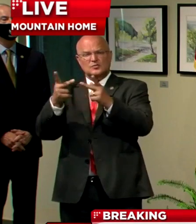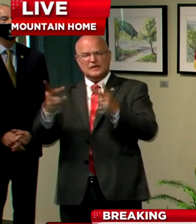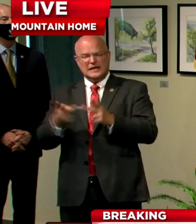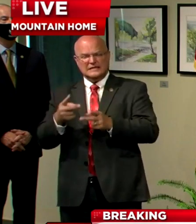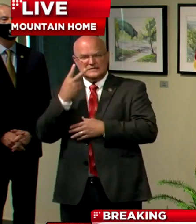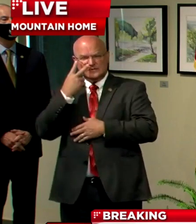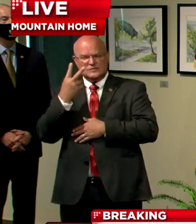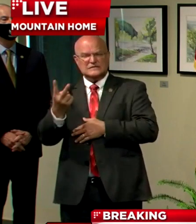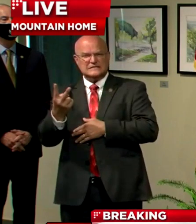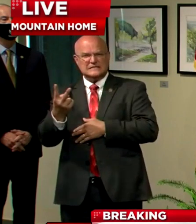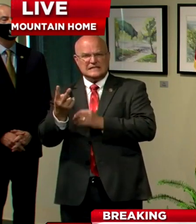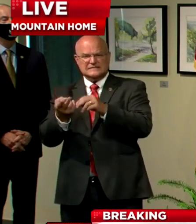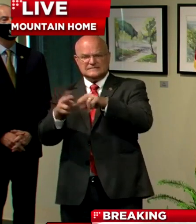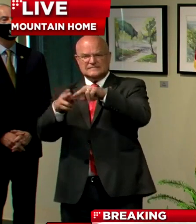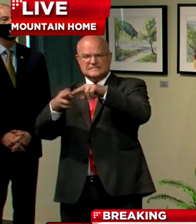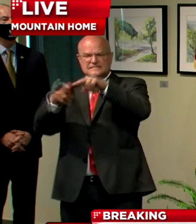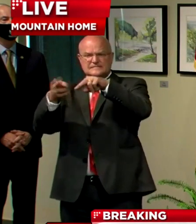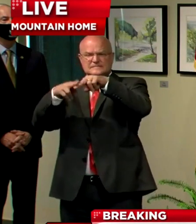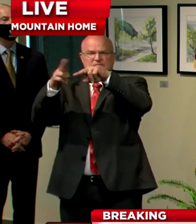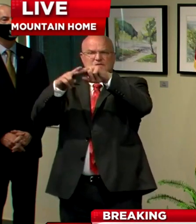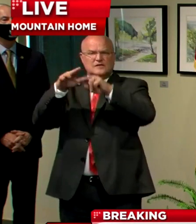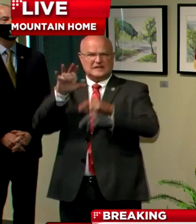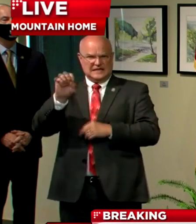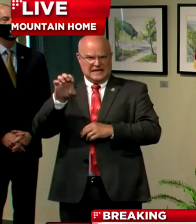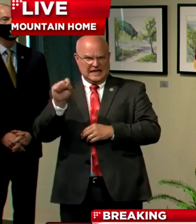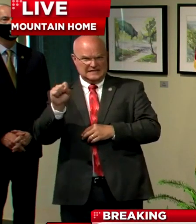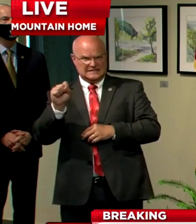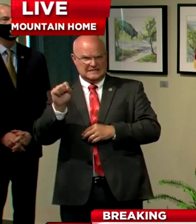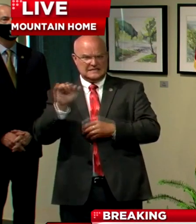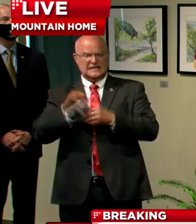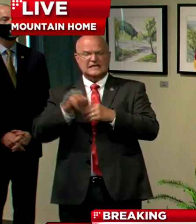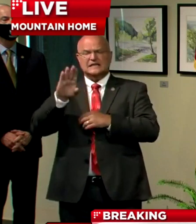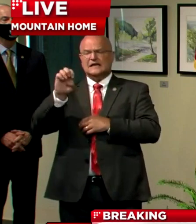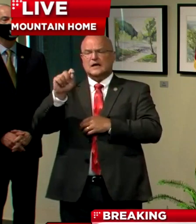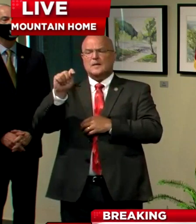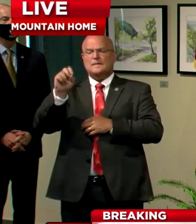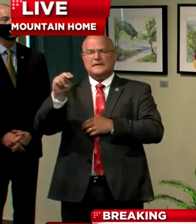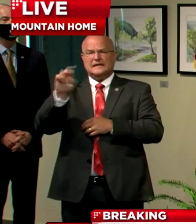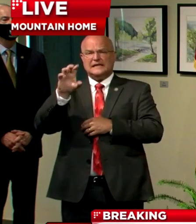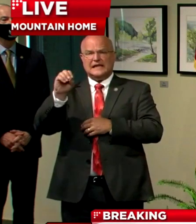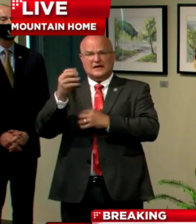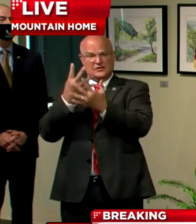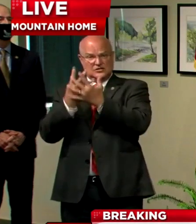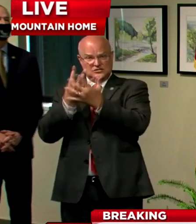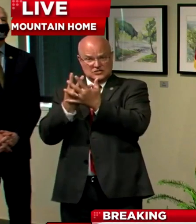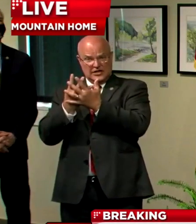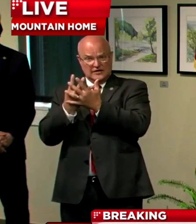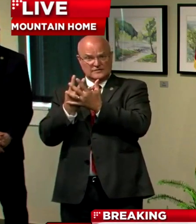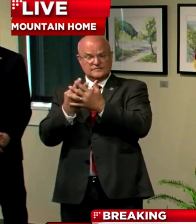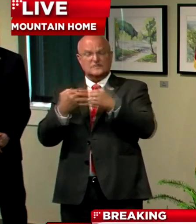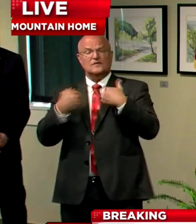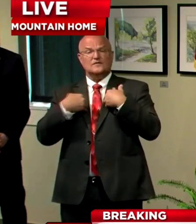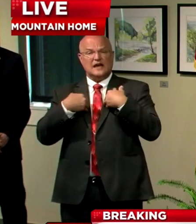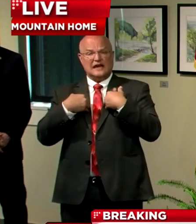INCREASE OF 427 FROM YESTERDAY. WE HAD IN THE CORRECTIONAL FACILITIES ARE TWO AREAS WHERE WE ARE SEEING INCREASES IN THE